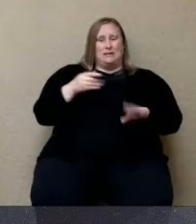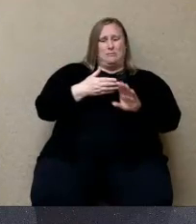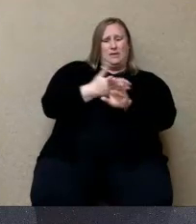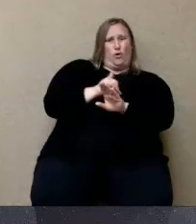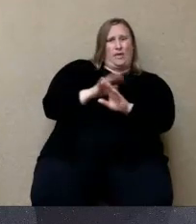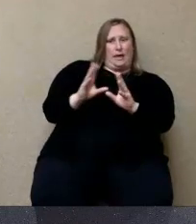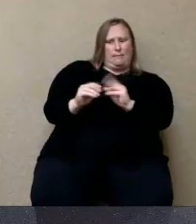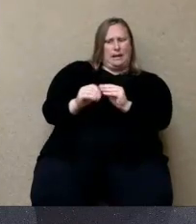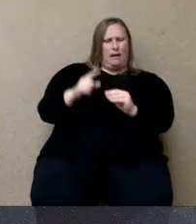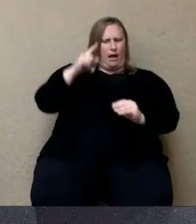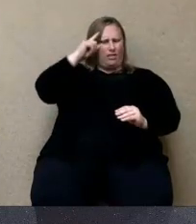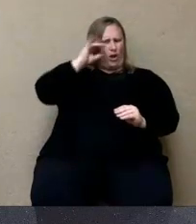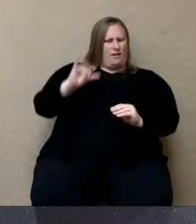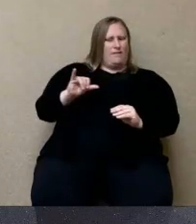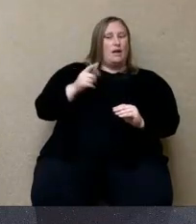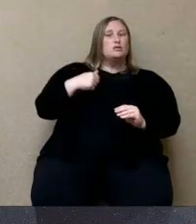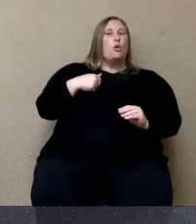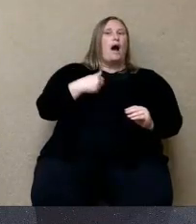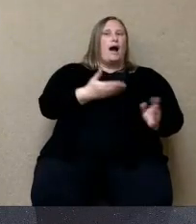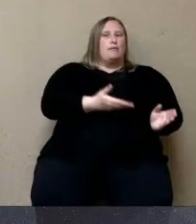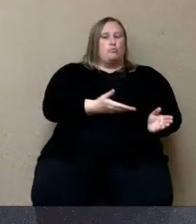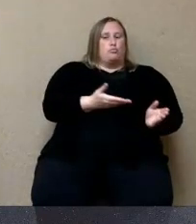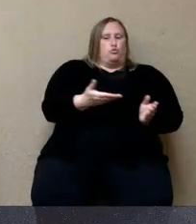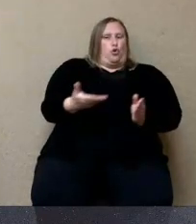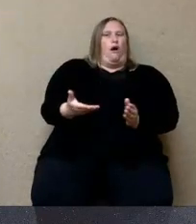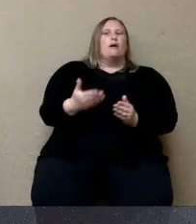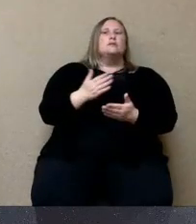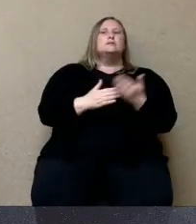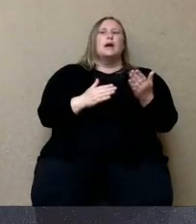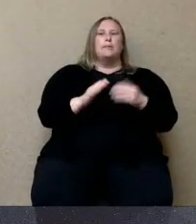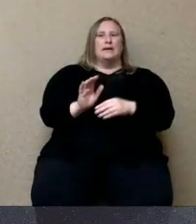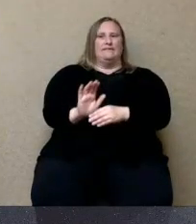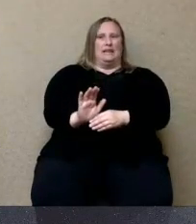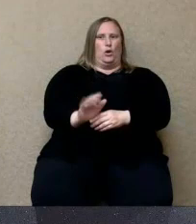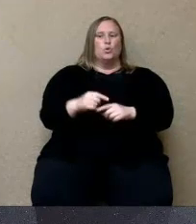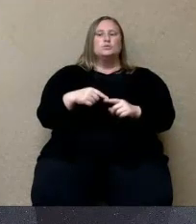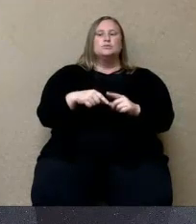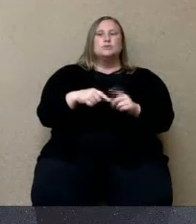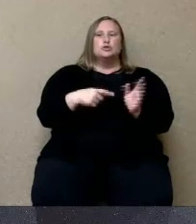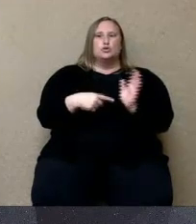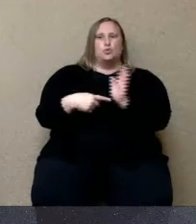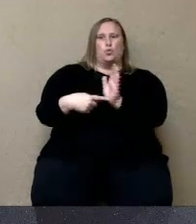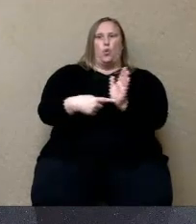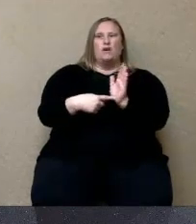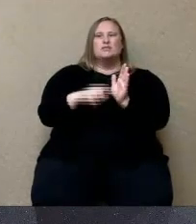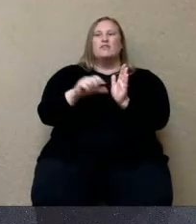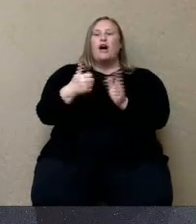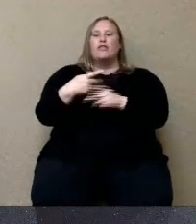of that, so I brought her some videos to watch of other products.